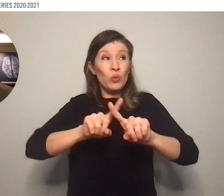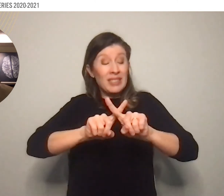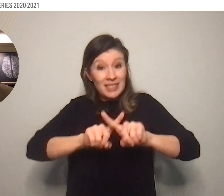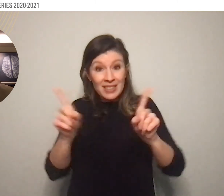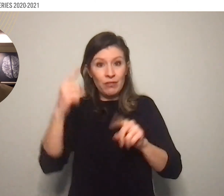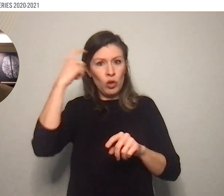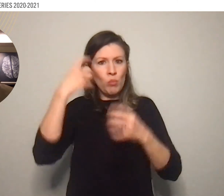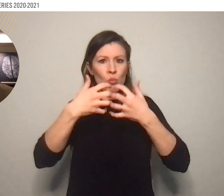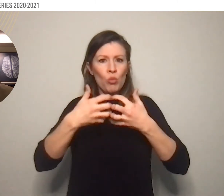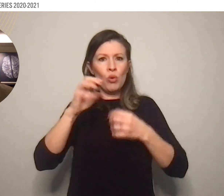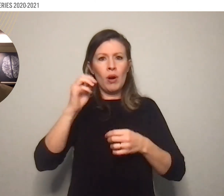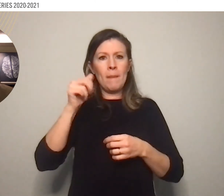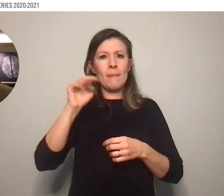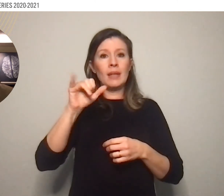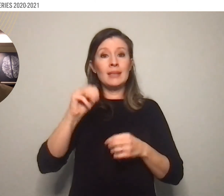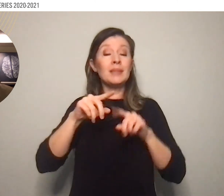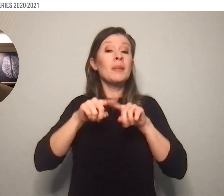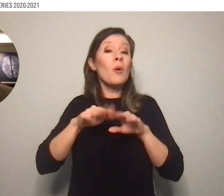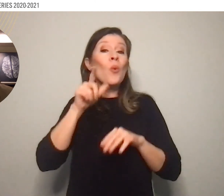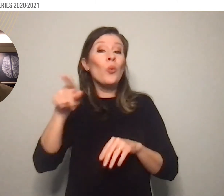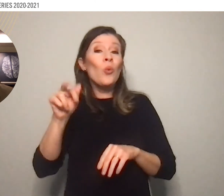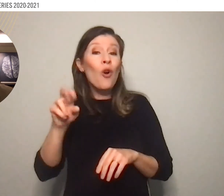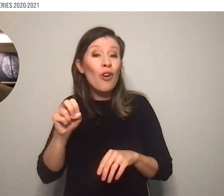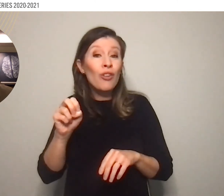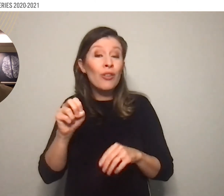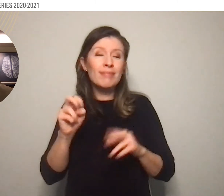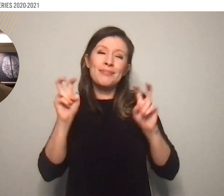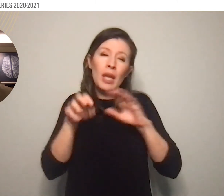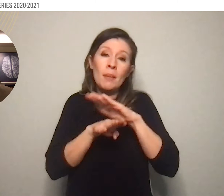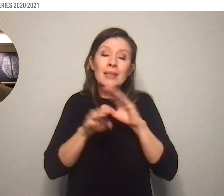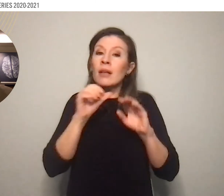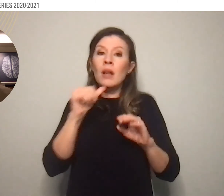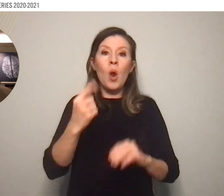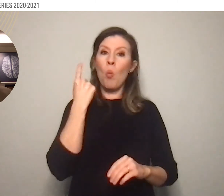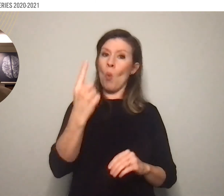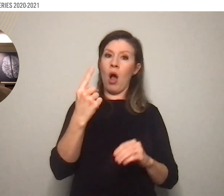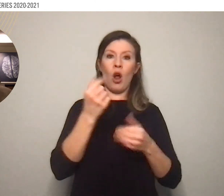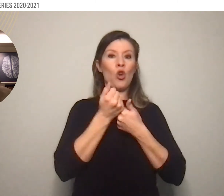mechanisms depending on who you are. In other words, there is not one cause of mental health disorder